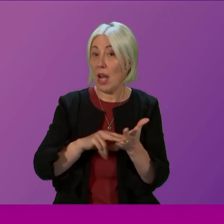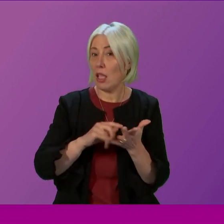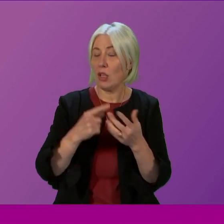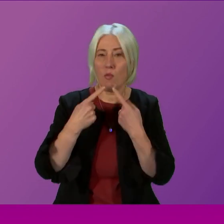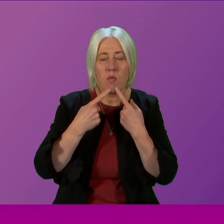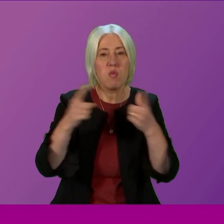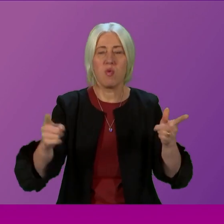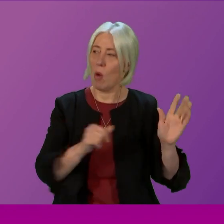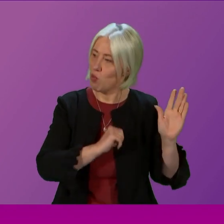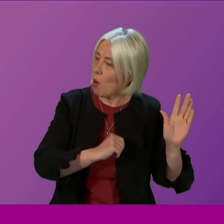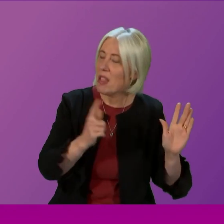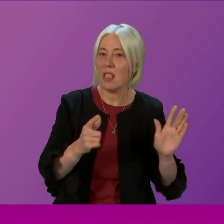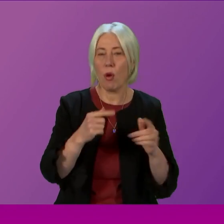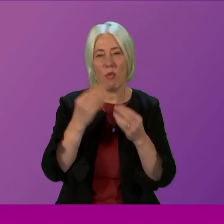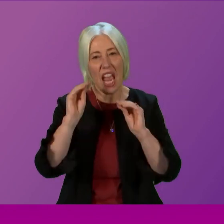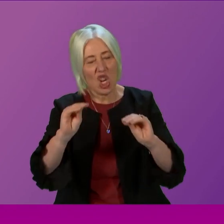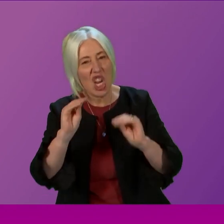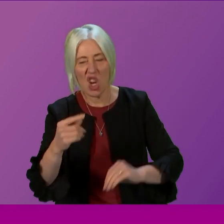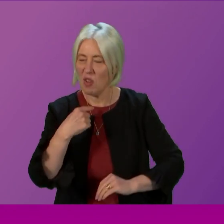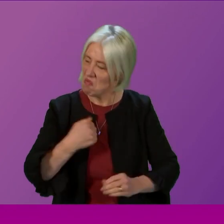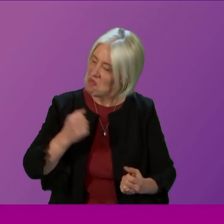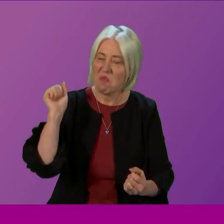about education. She said that it would be her number 1 priority.